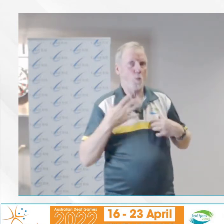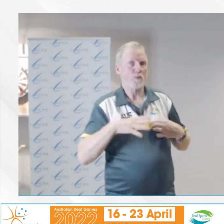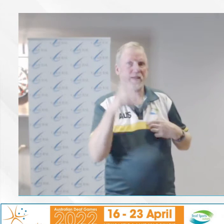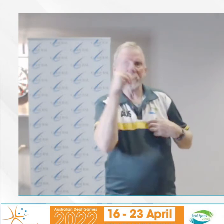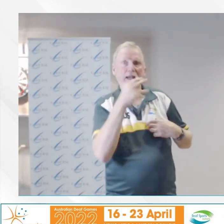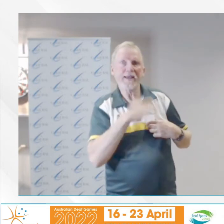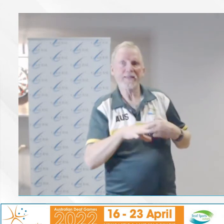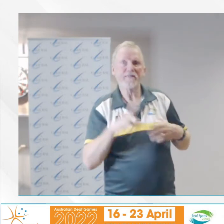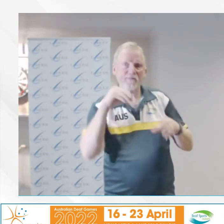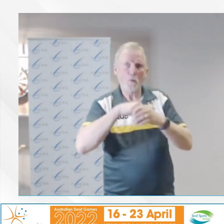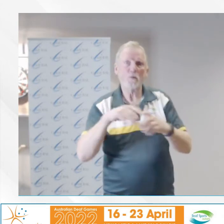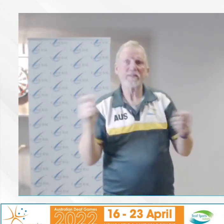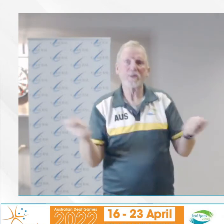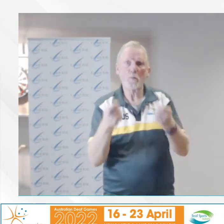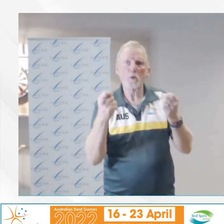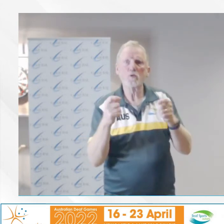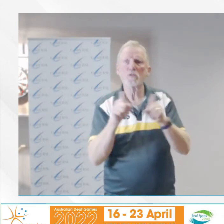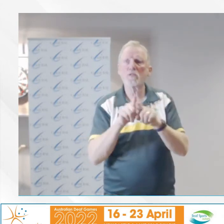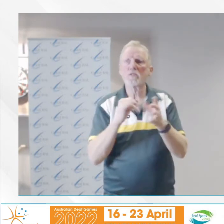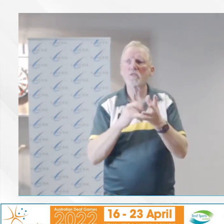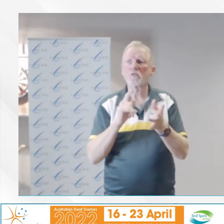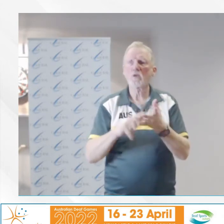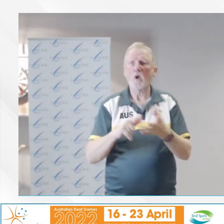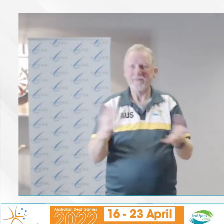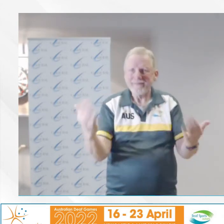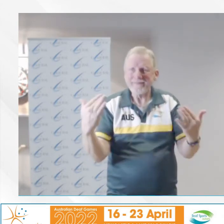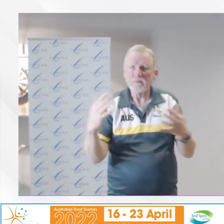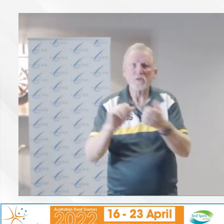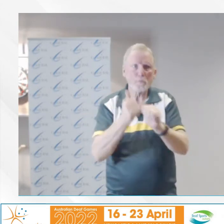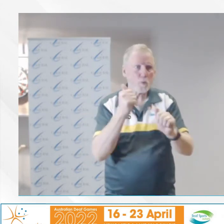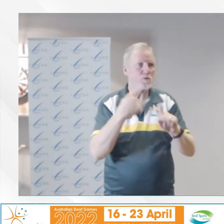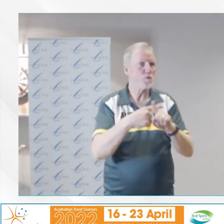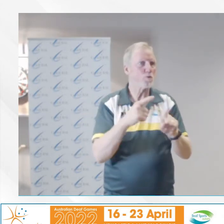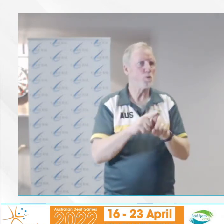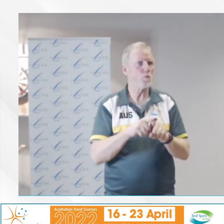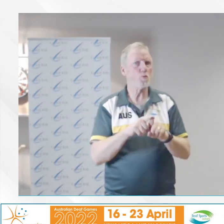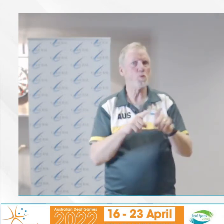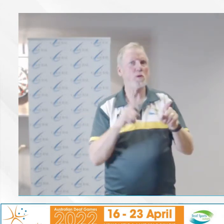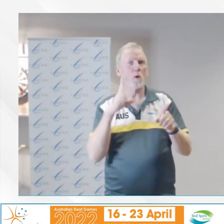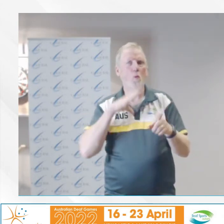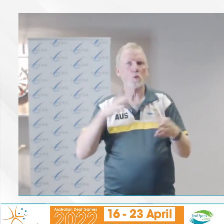but also andrew has it in his grand plan for their ceremonies to have young children